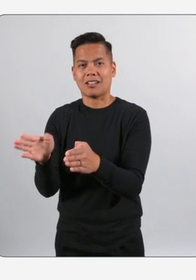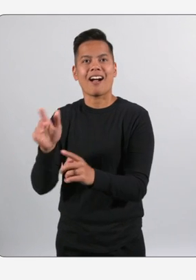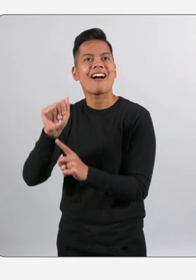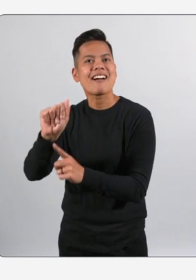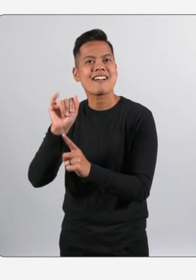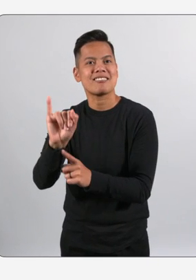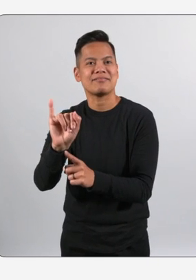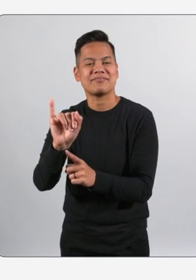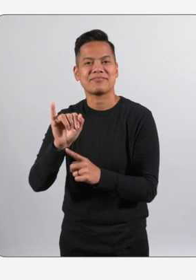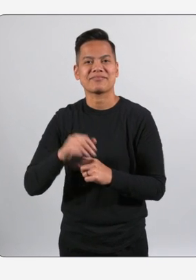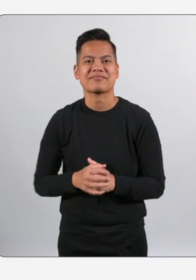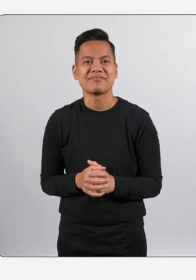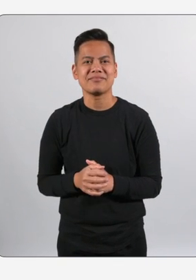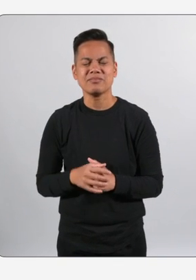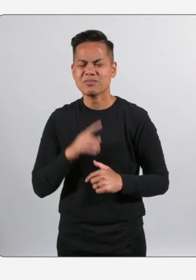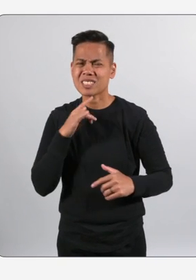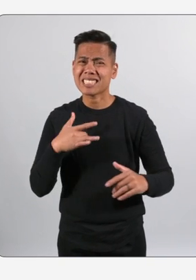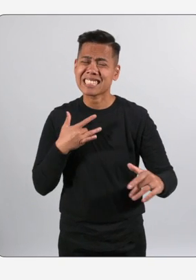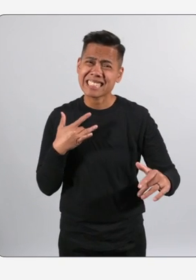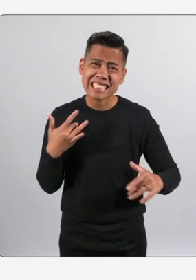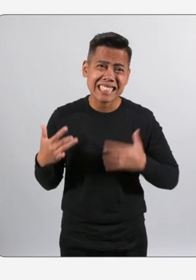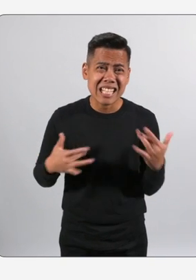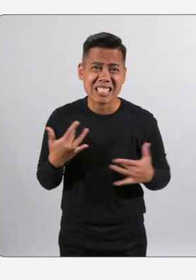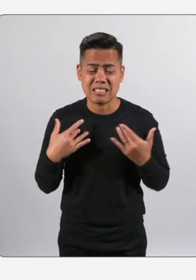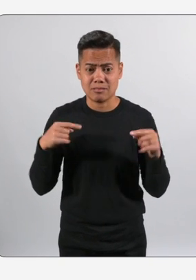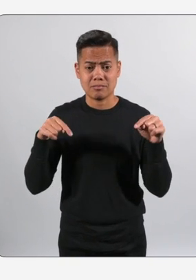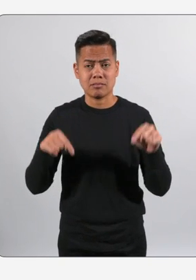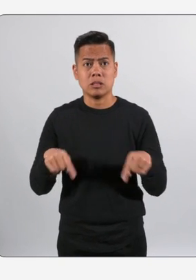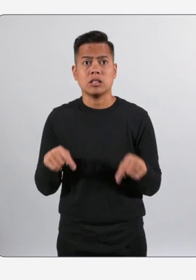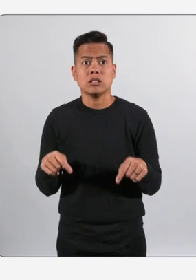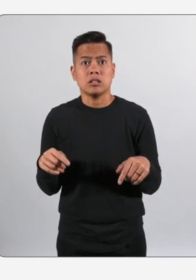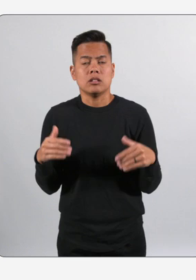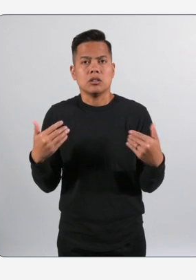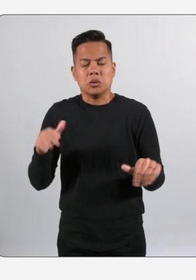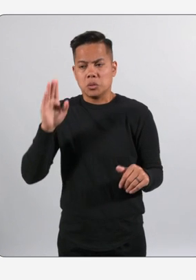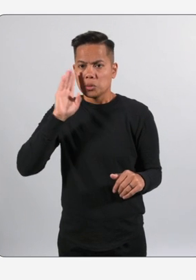And as exciting as all of this is, we know the pressures that